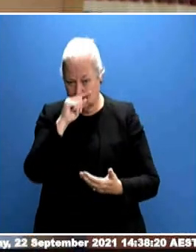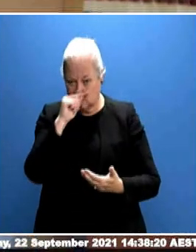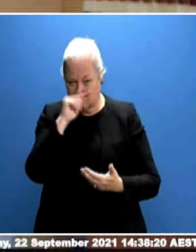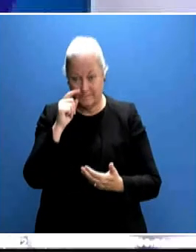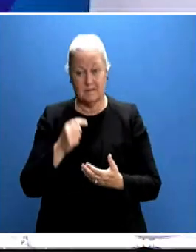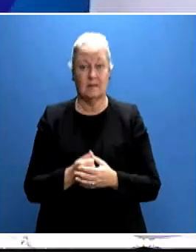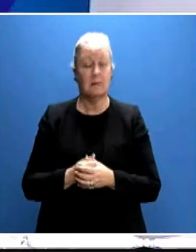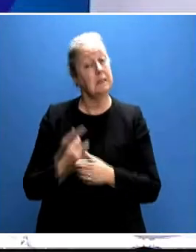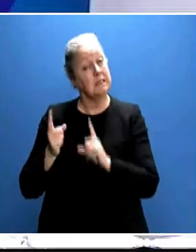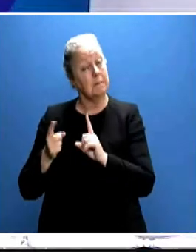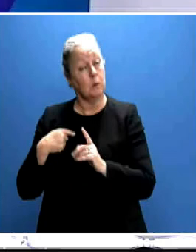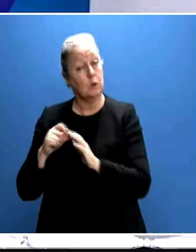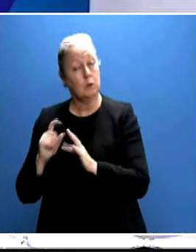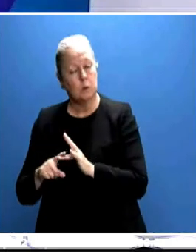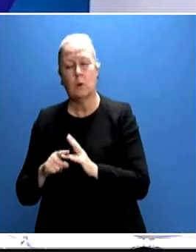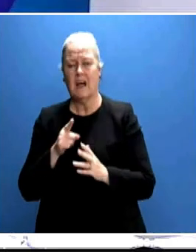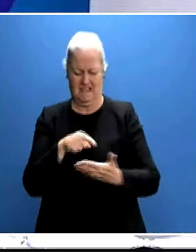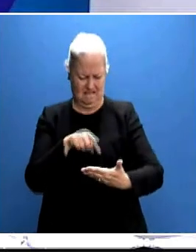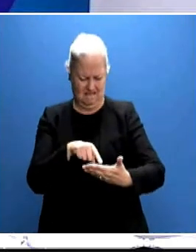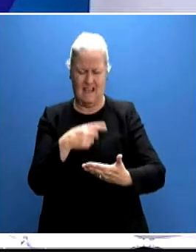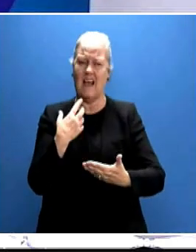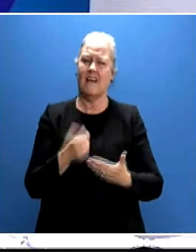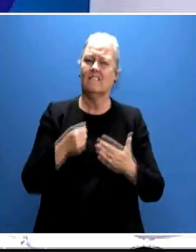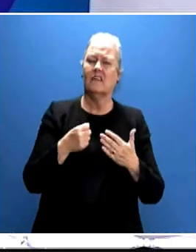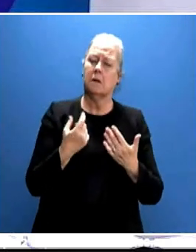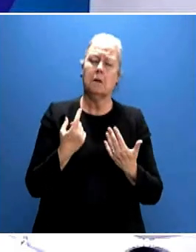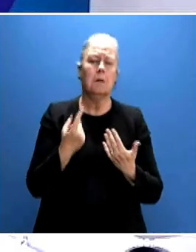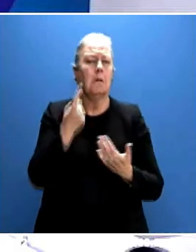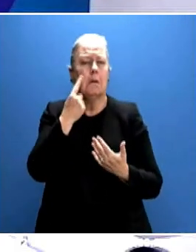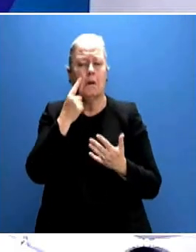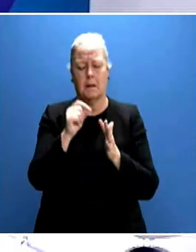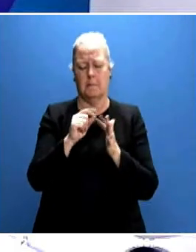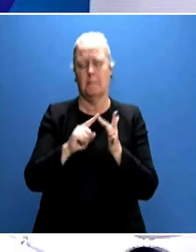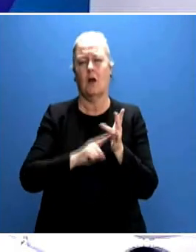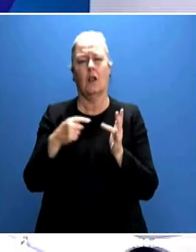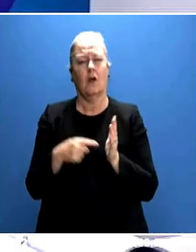it says there was a pilot of the Welltree Wellbeing Outcomes Framework